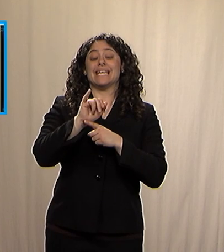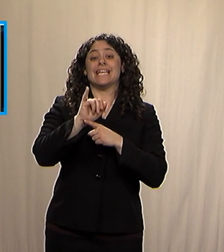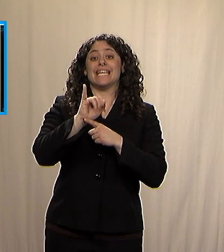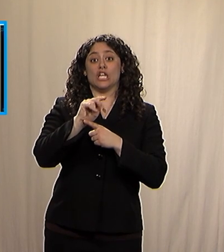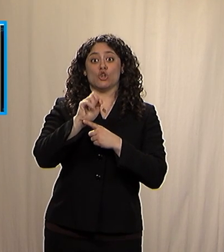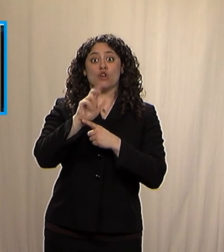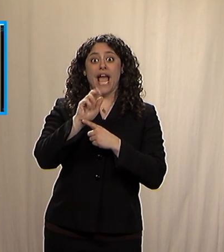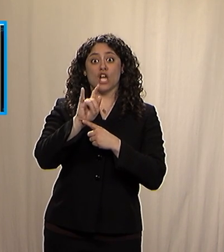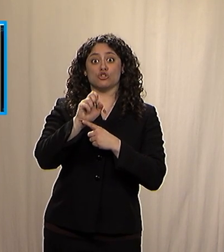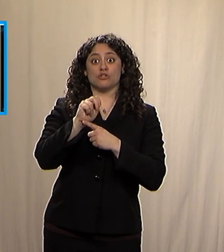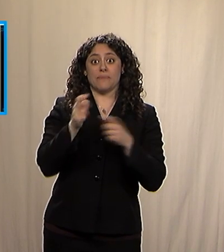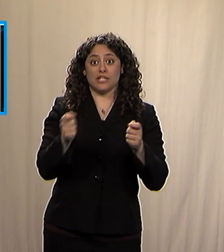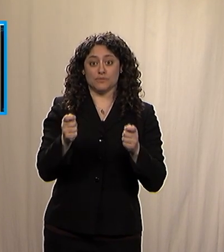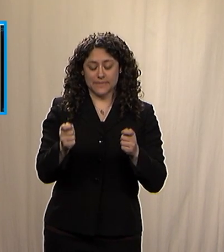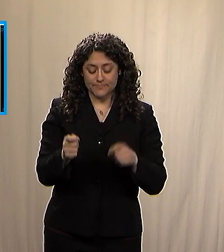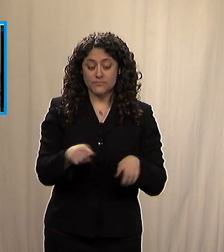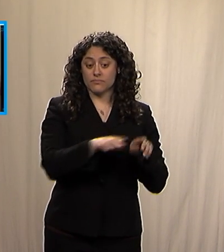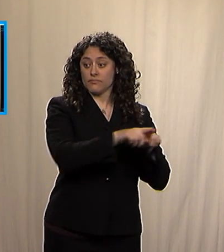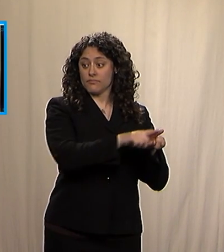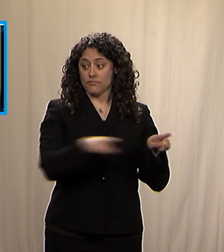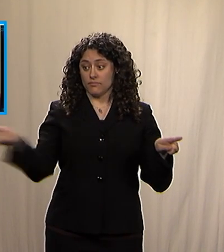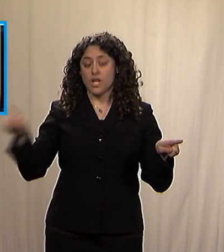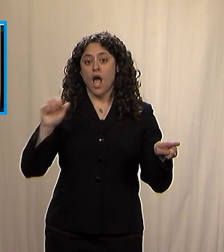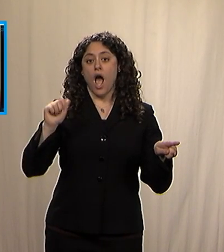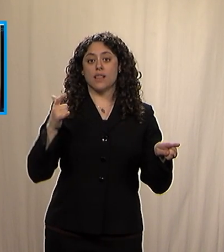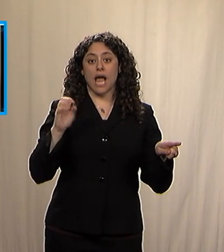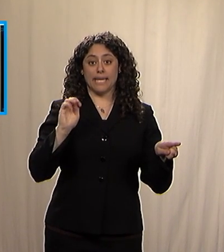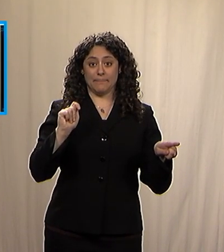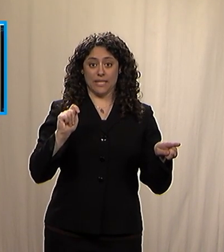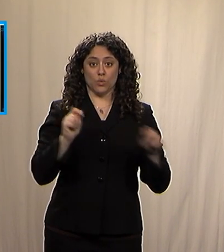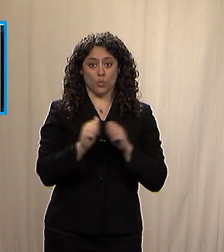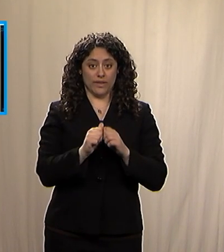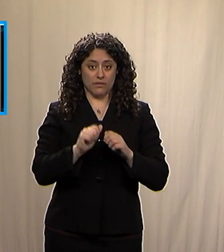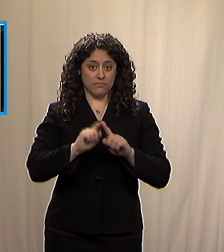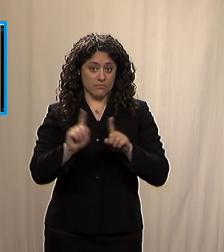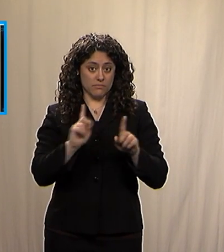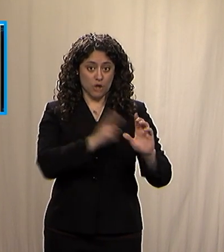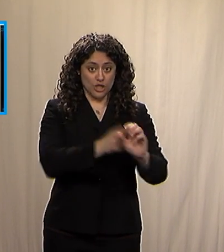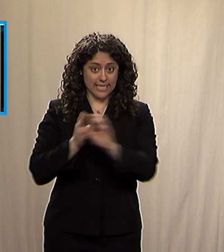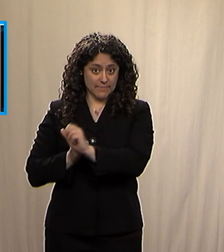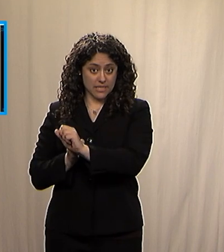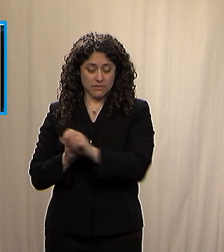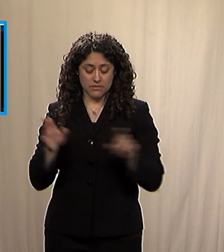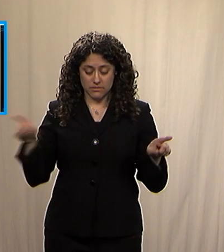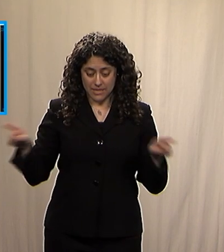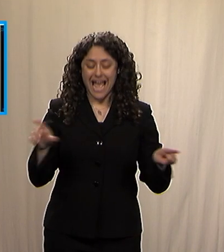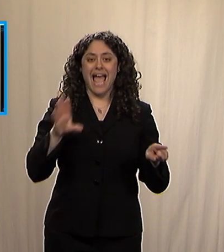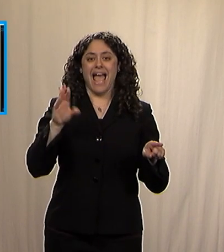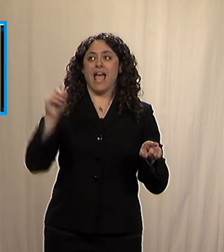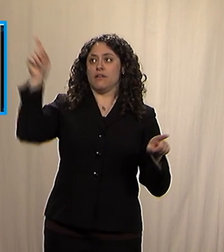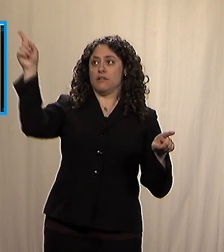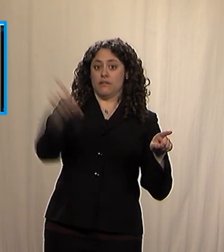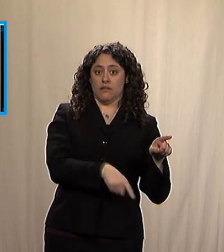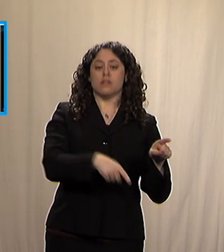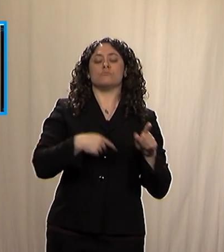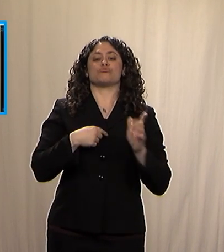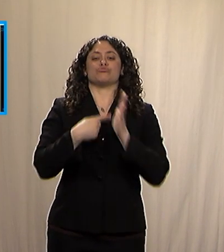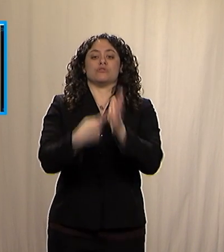the horizontal axis, which is alignment, with the various participants, and the presentation of self, which is the forward and back axis.